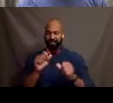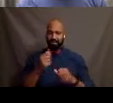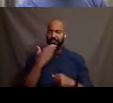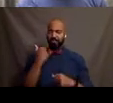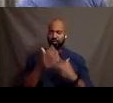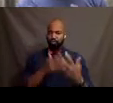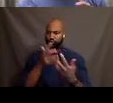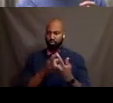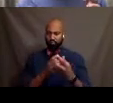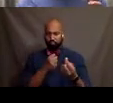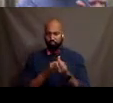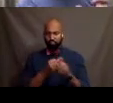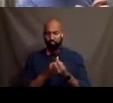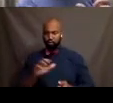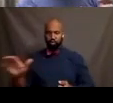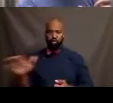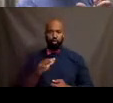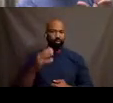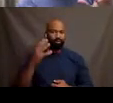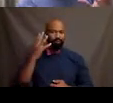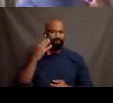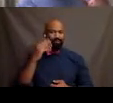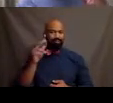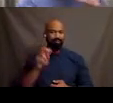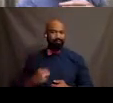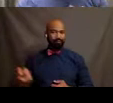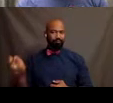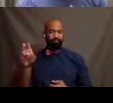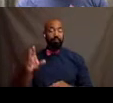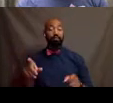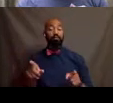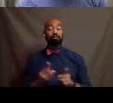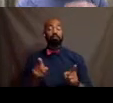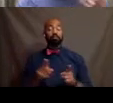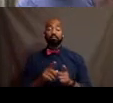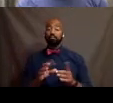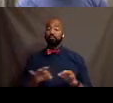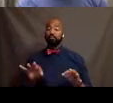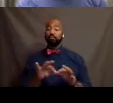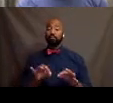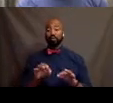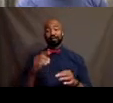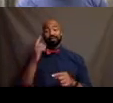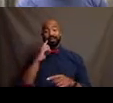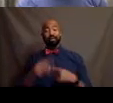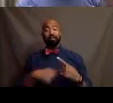There's also an important component about what you anticipate. You may see if you do pursue hormones,